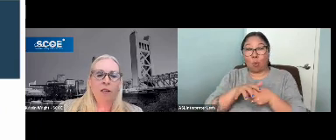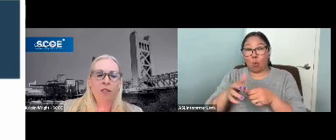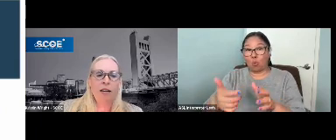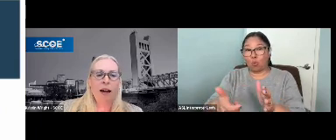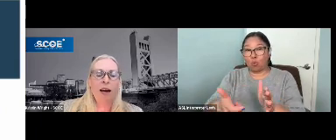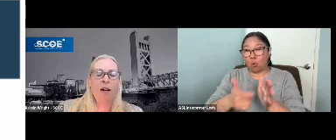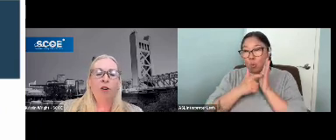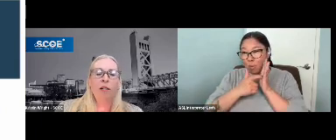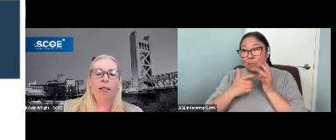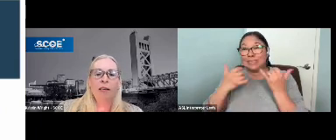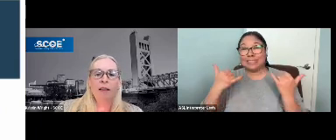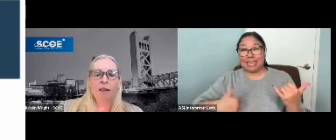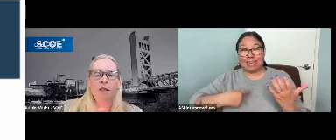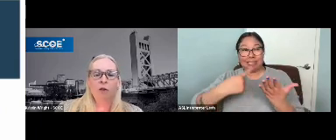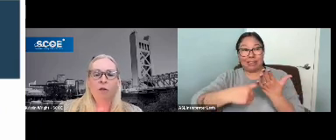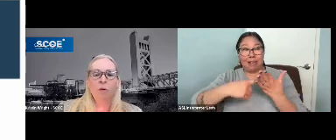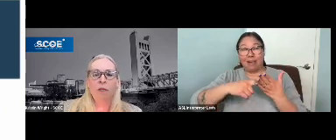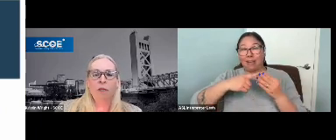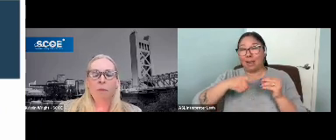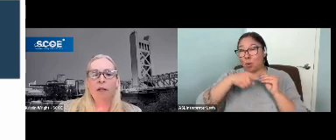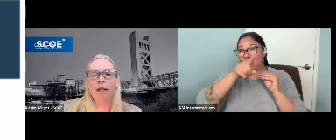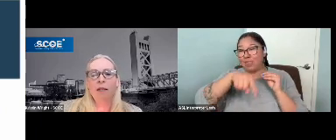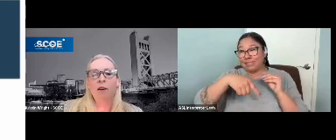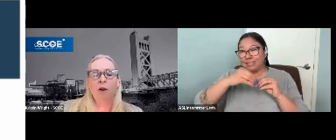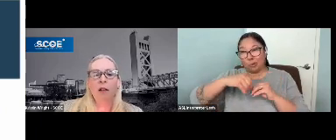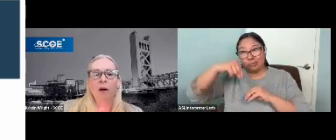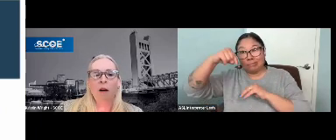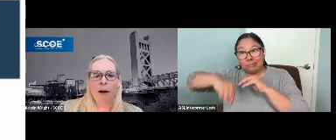conversation today, you're going to see that the students with disabilities that are on the